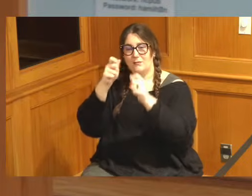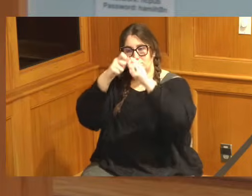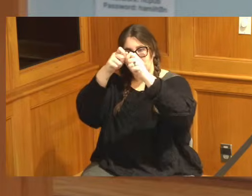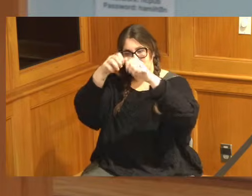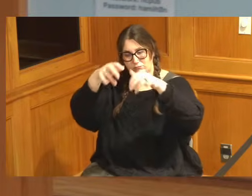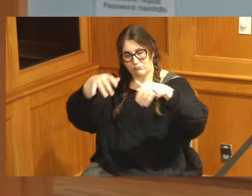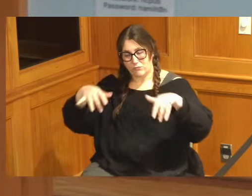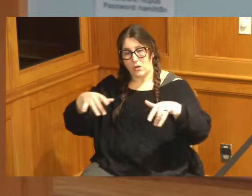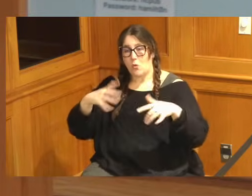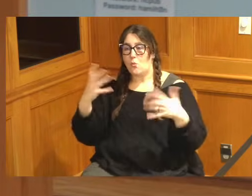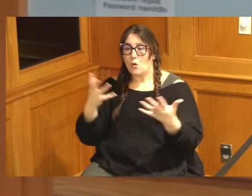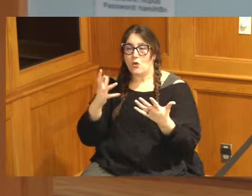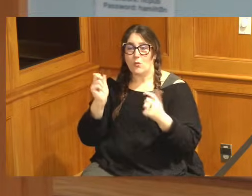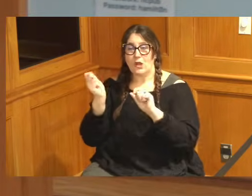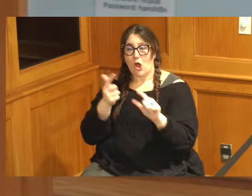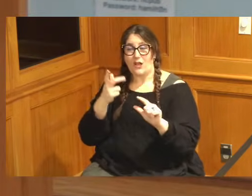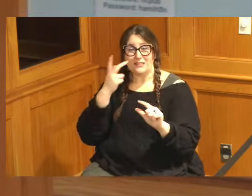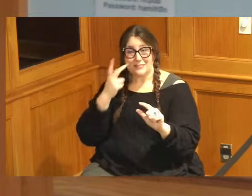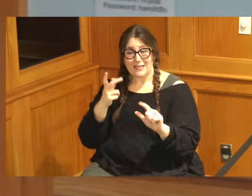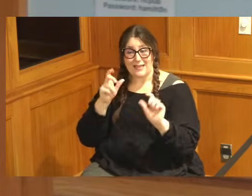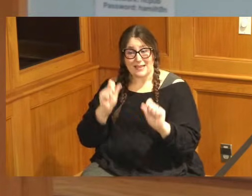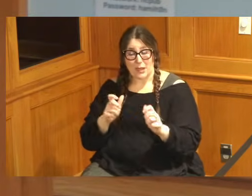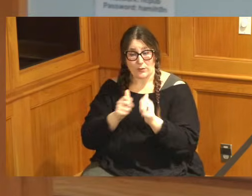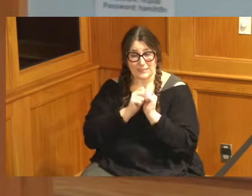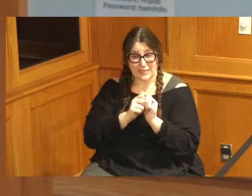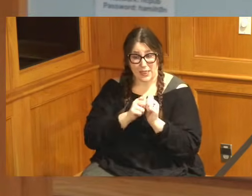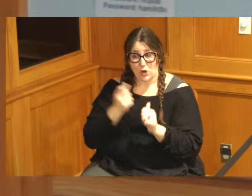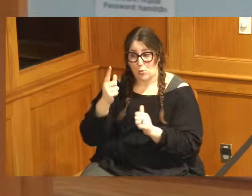together is there a way we can do this together is the way that one person is a better to do this